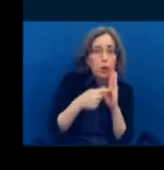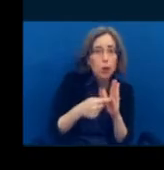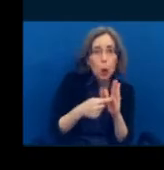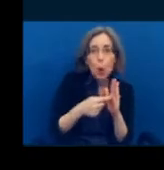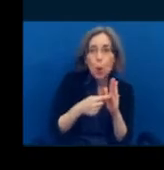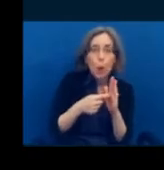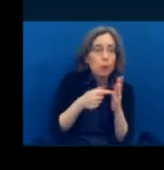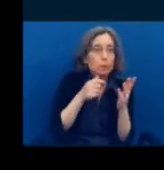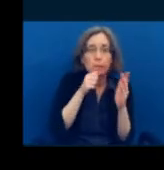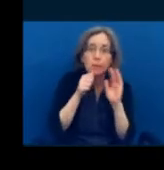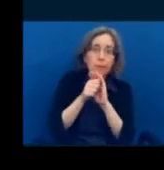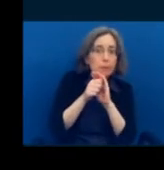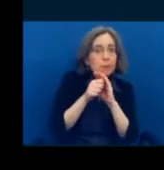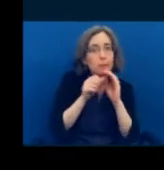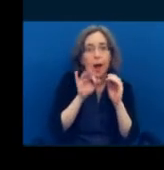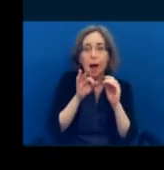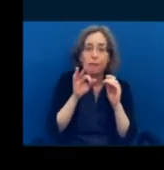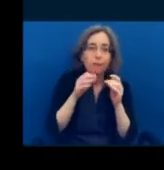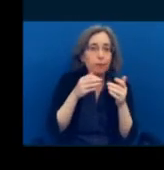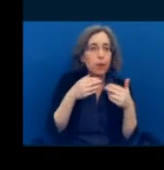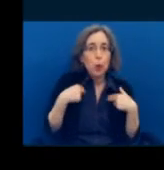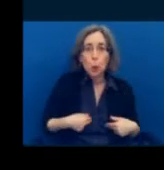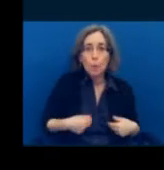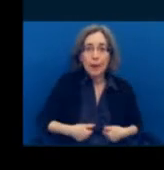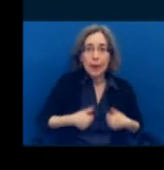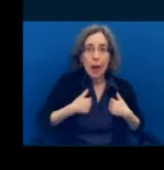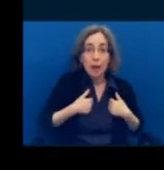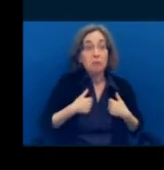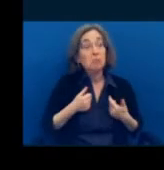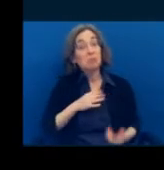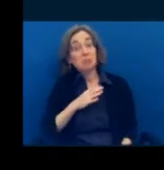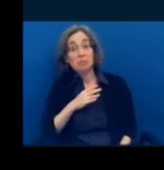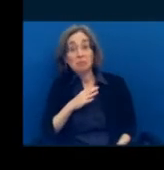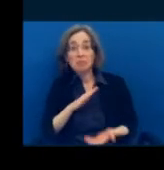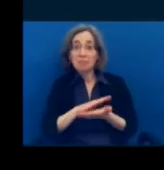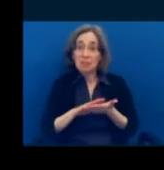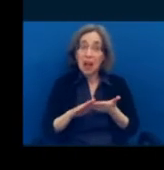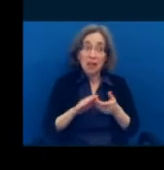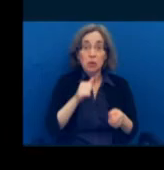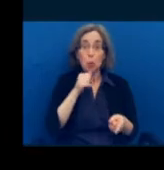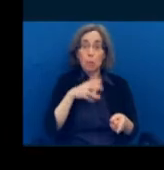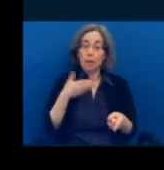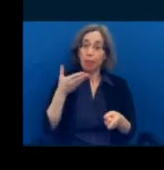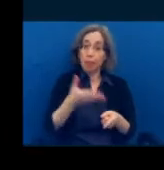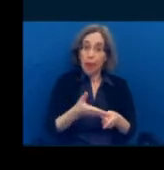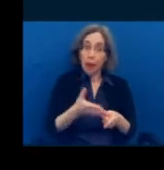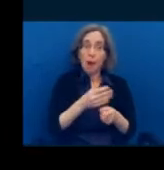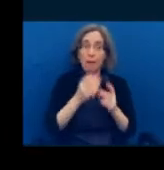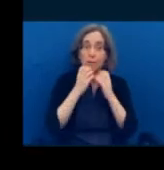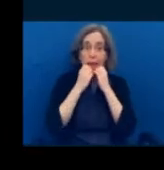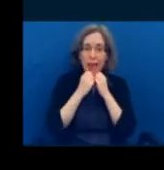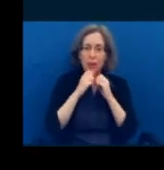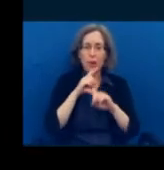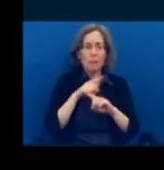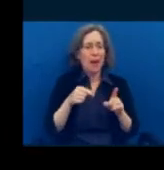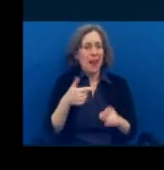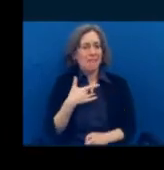IS THE--AND UNSETTLING ABOUT THIS CELLS IN THE BLOODURE,